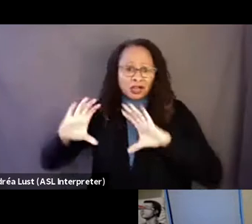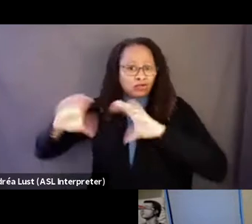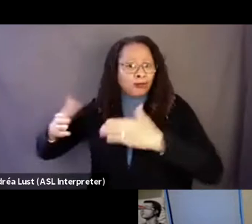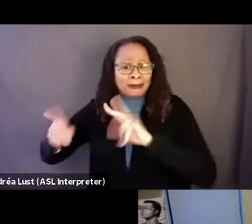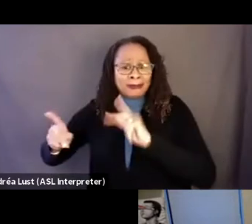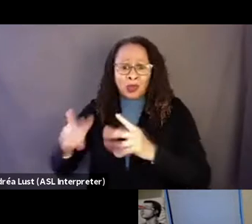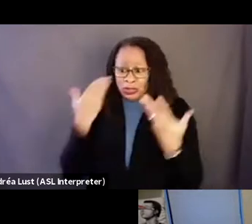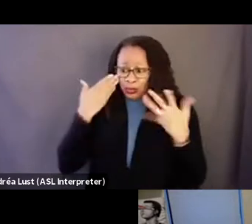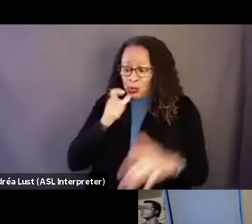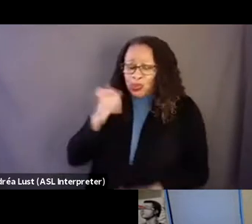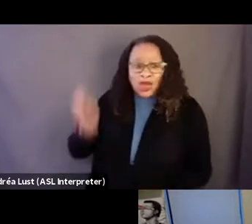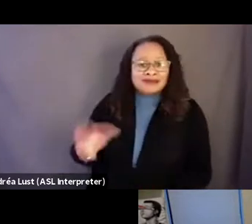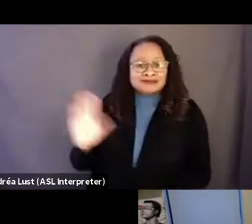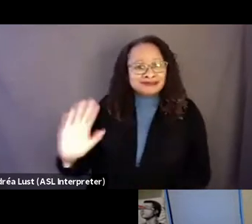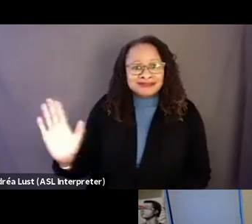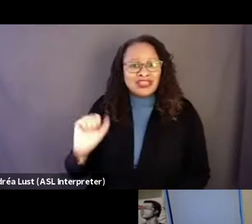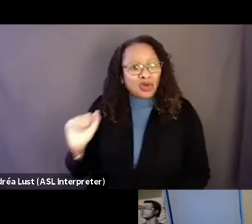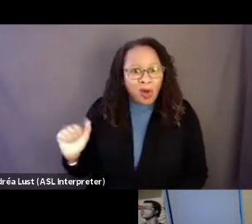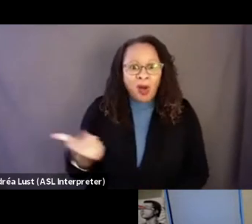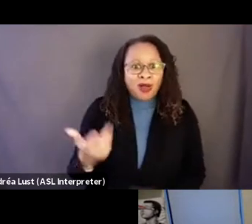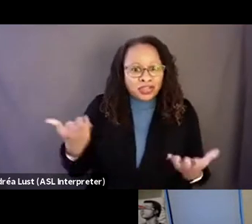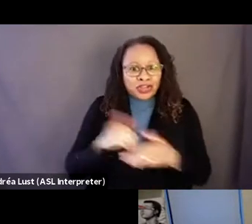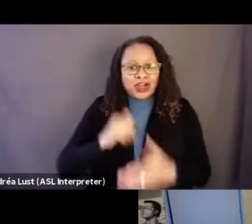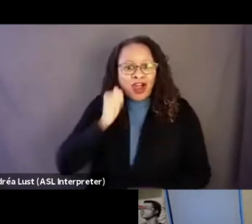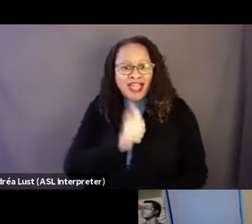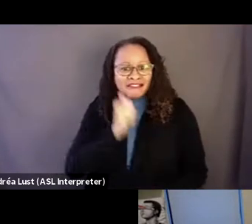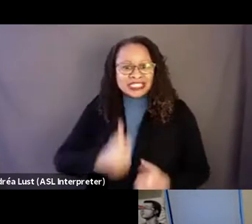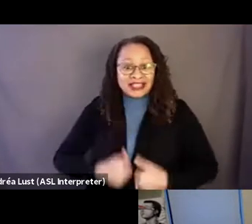which I think is just, the US needs to face itself